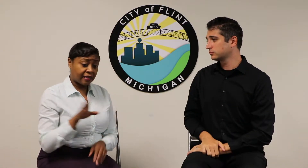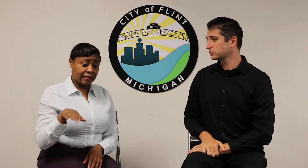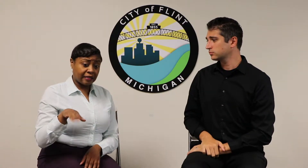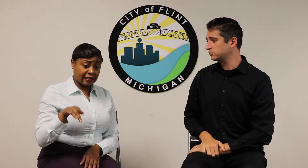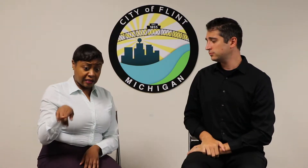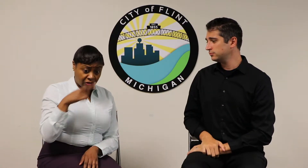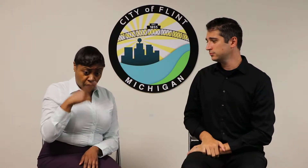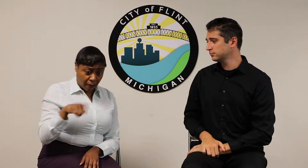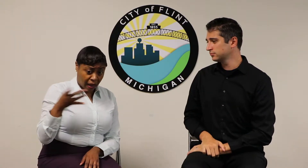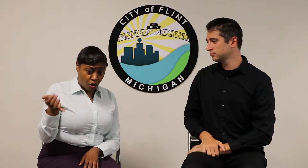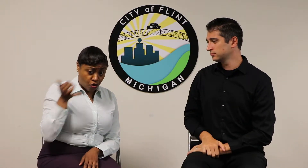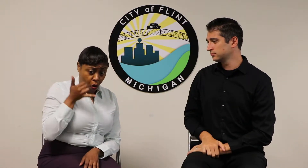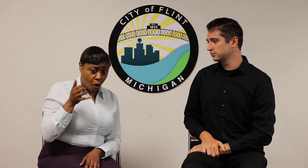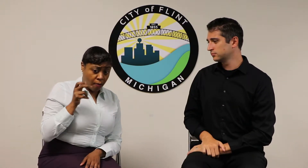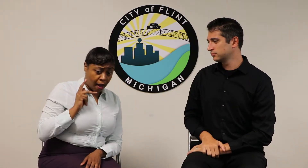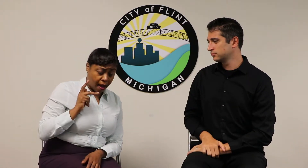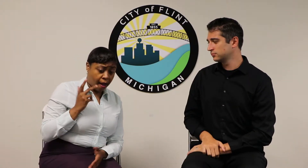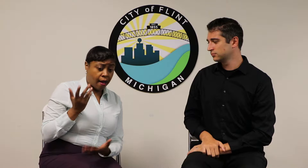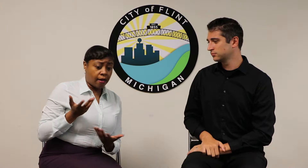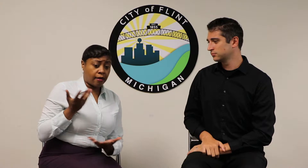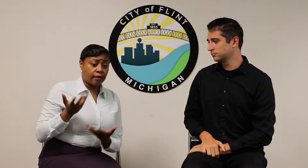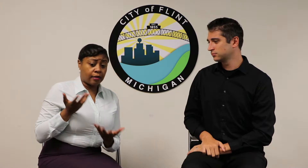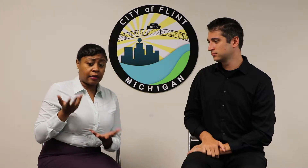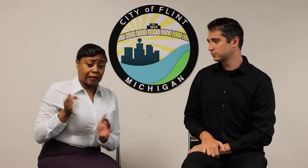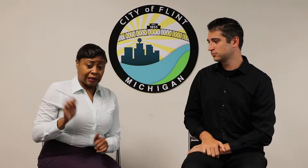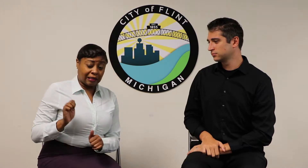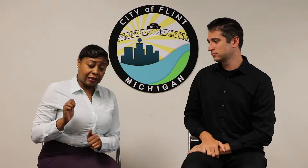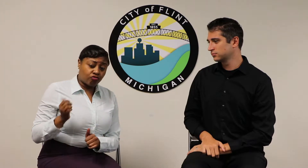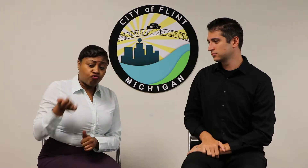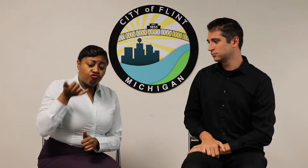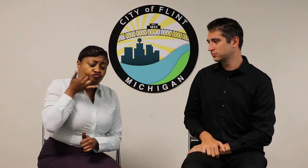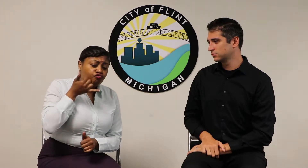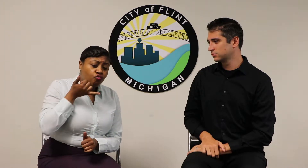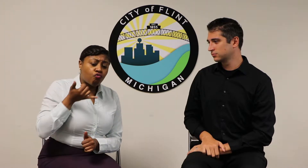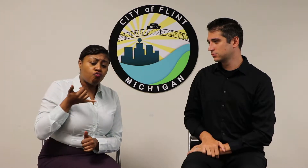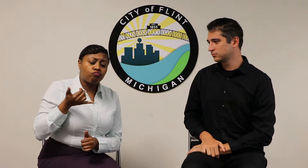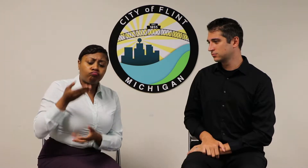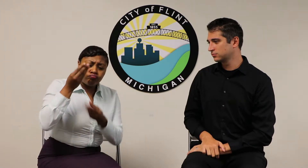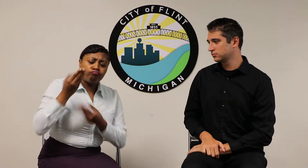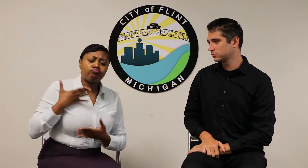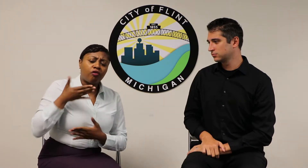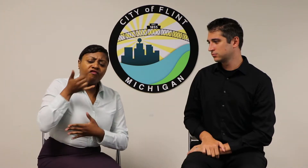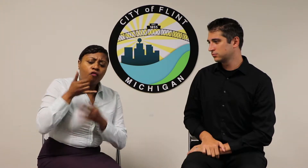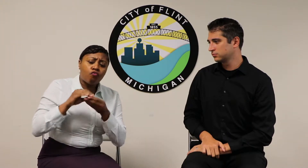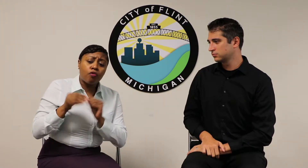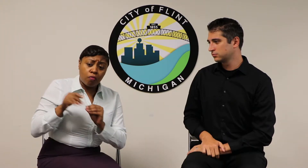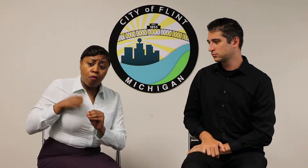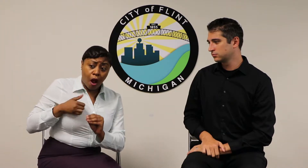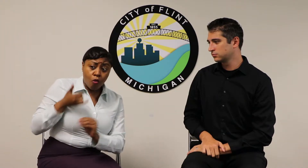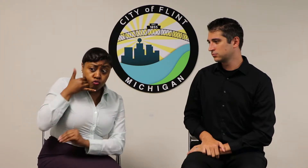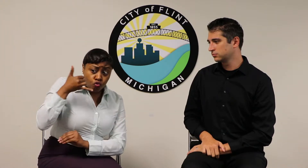Do you mind, if you can call back and give us your phone number and we can follow up with you